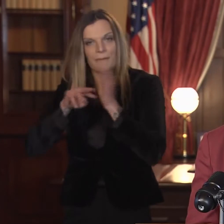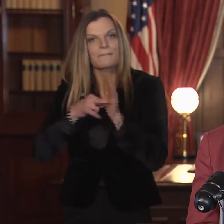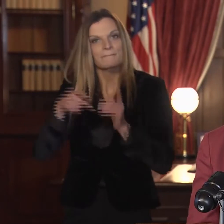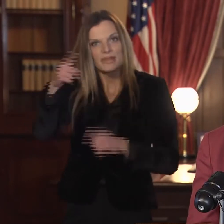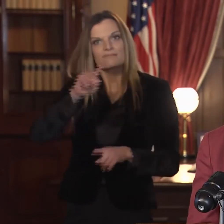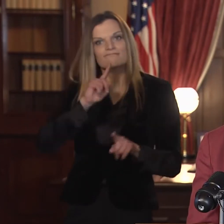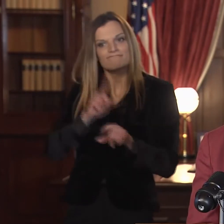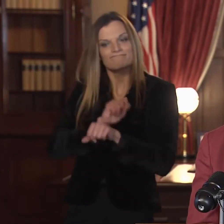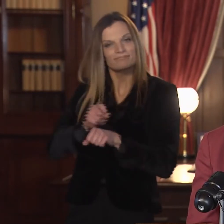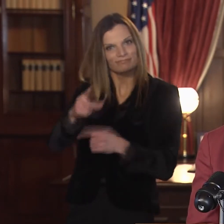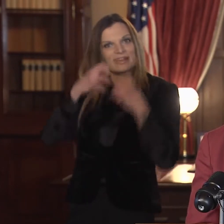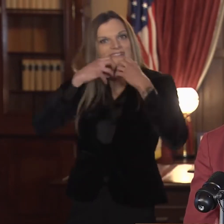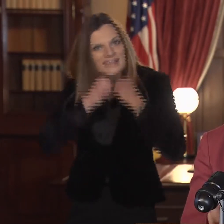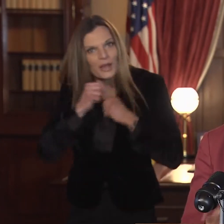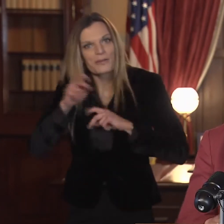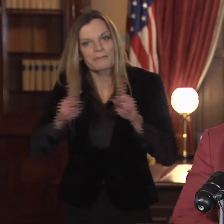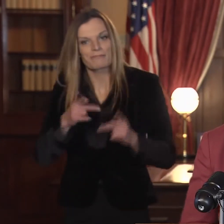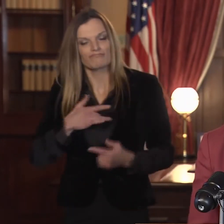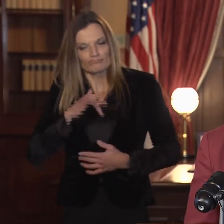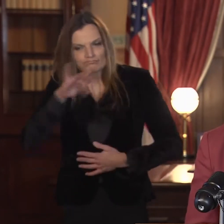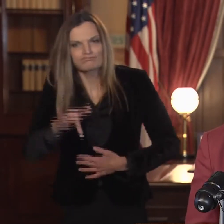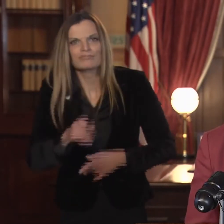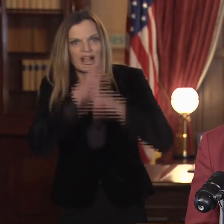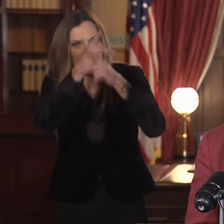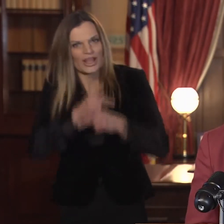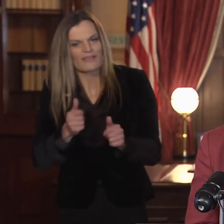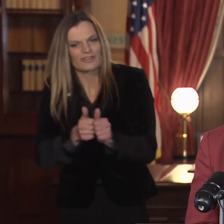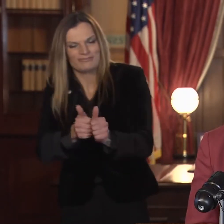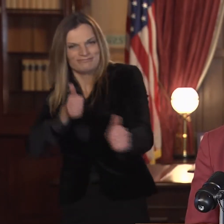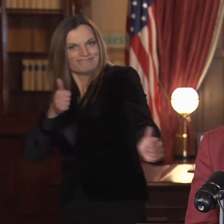OVER THE THANKSGIVING HOLIDAY. WE SHOWED THAT WE CARE ABOUT